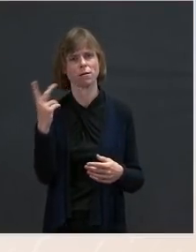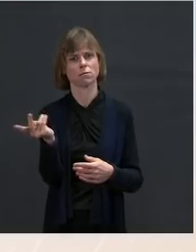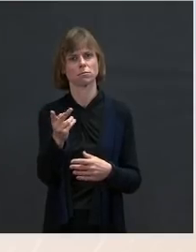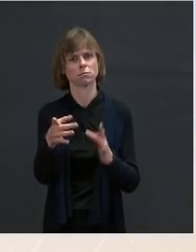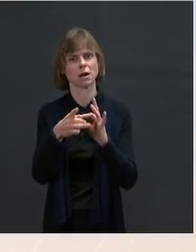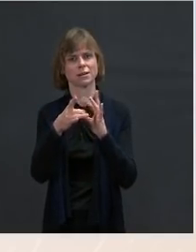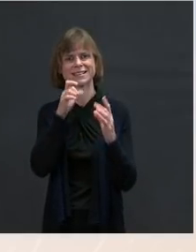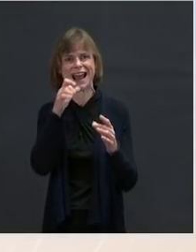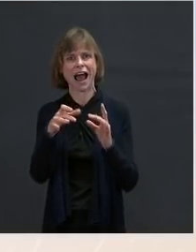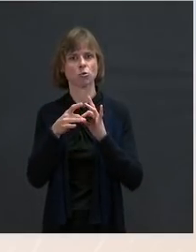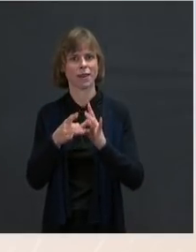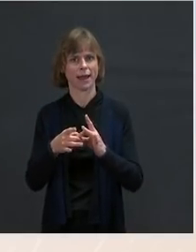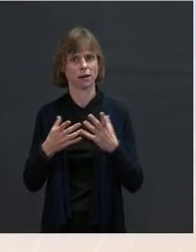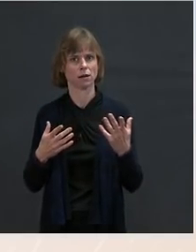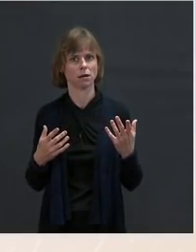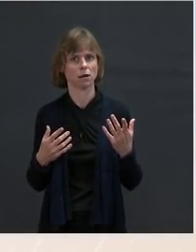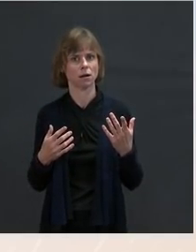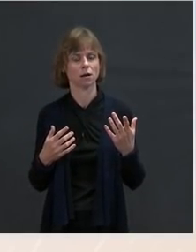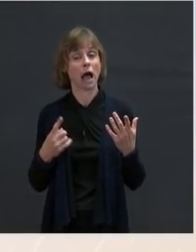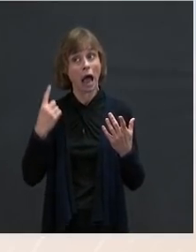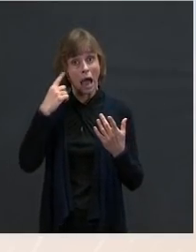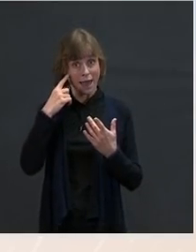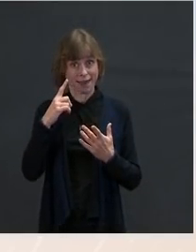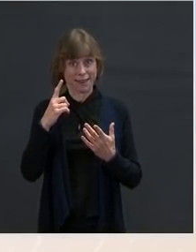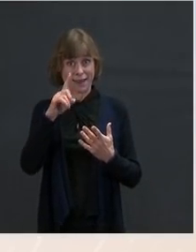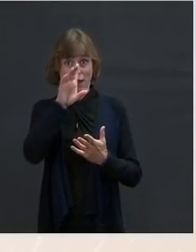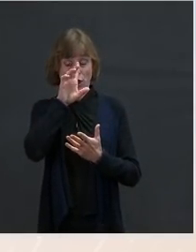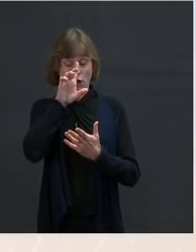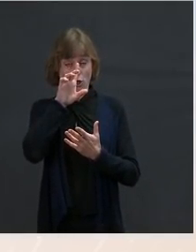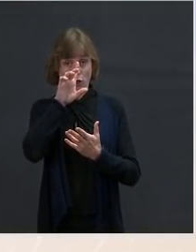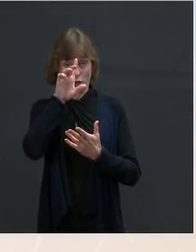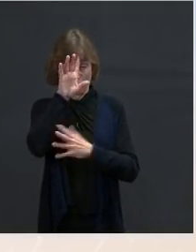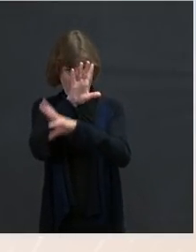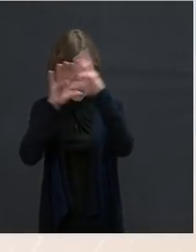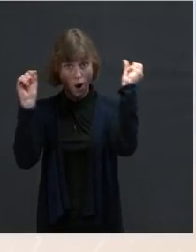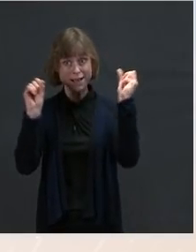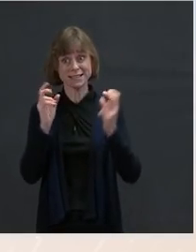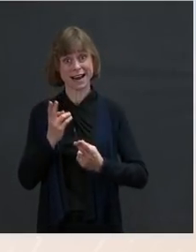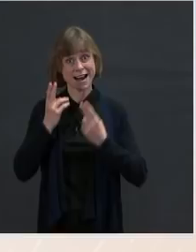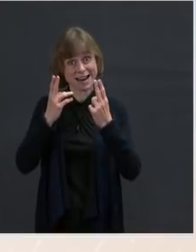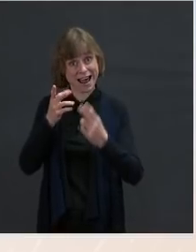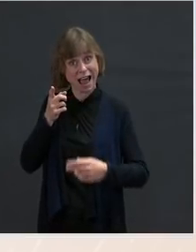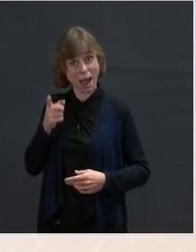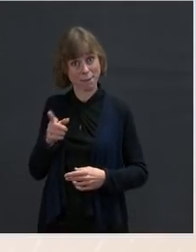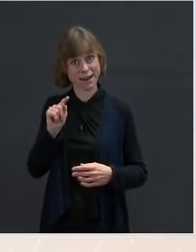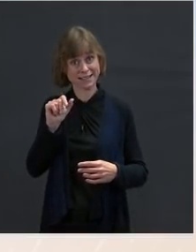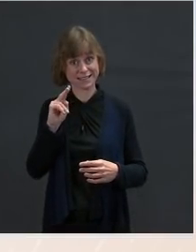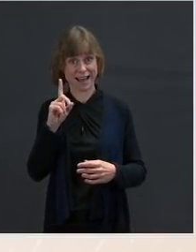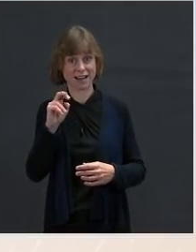Ms. Psaki: Look, I think the President nominated Neera Tanden because she -- he felt she was the right person to lead the budget office